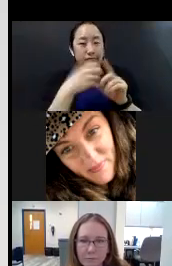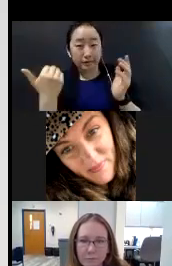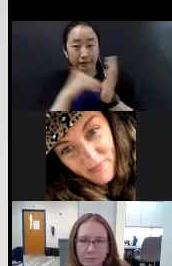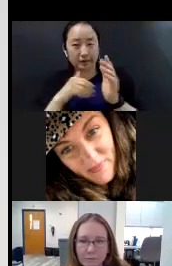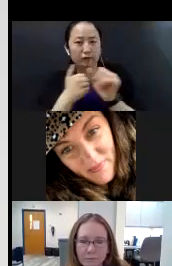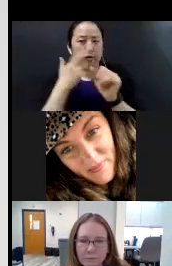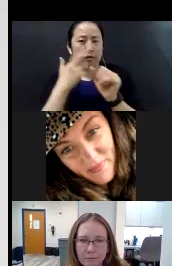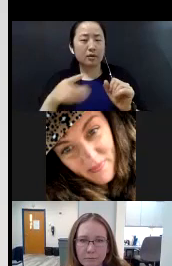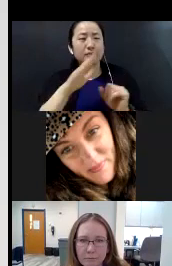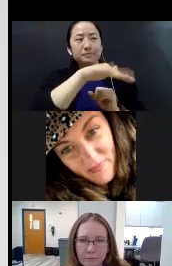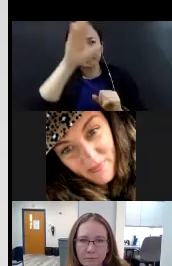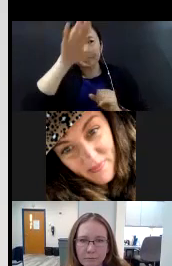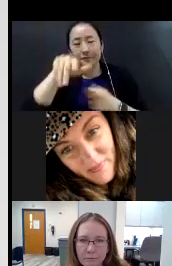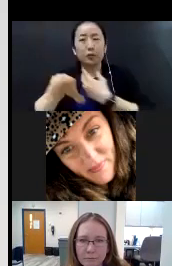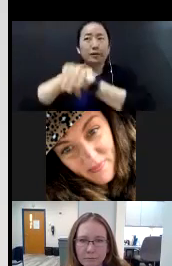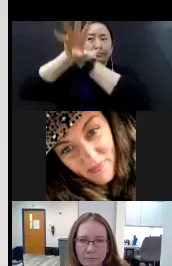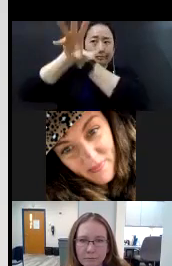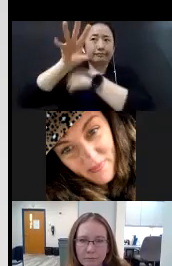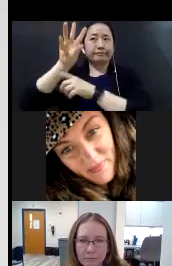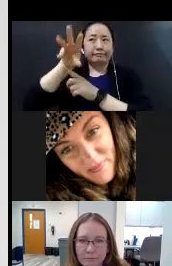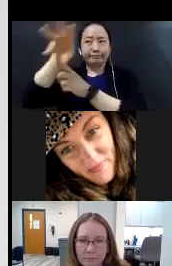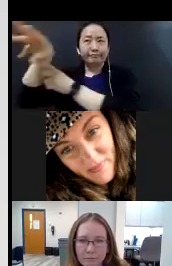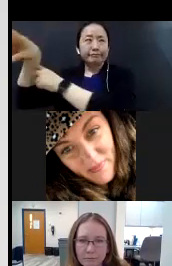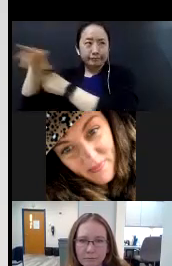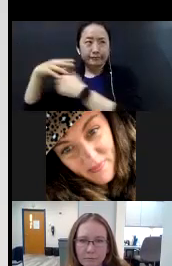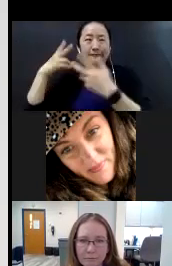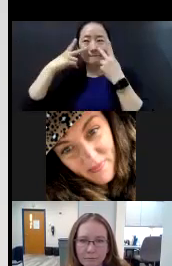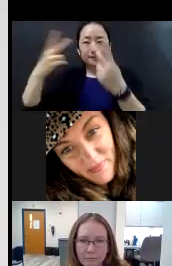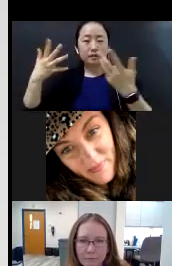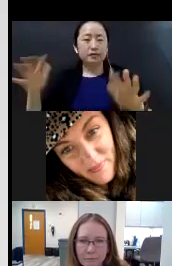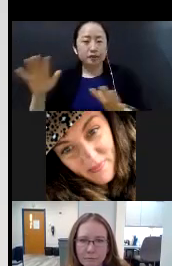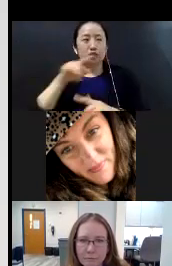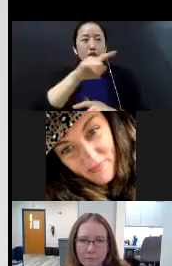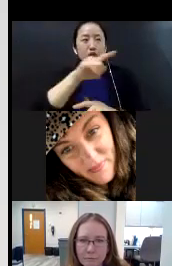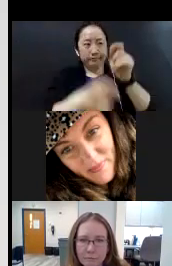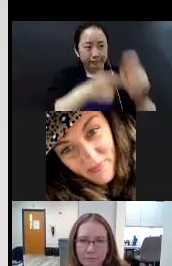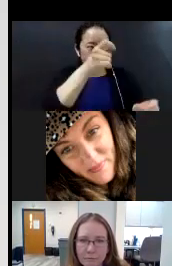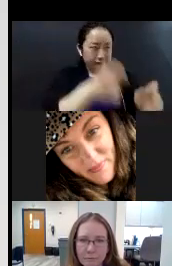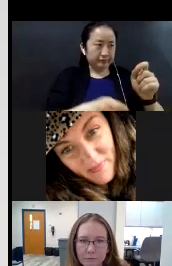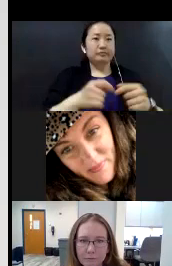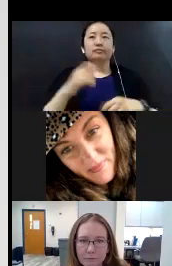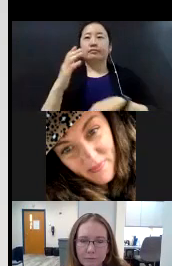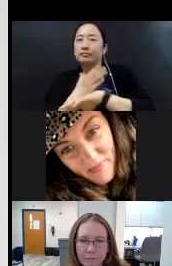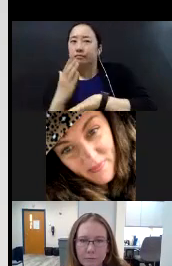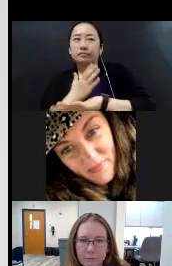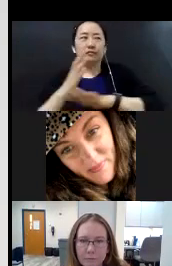REMOTE HOME VISIT, YOU MADE SOME REMODELS AND SOME DIFFERENT CHANGES TO THE HOME, WHAT WERE YOUR